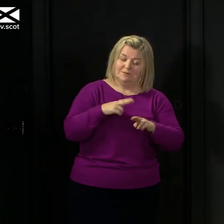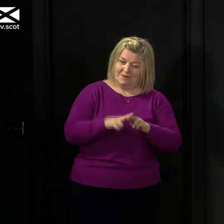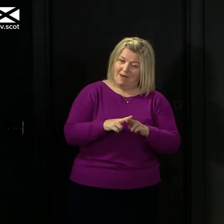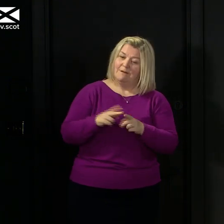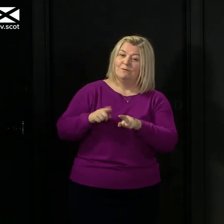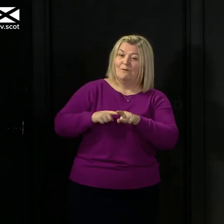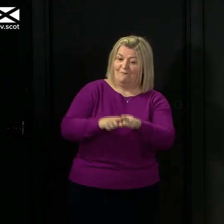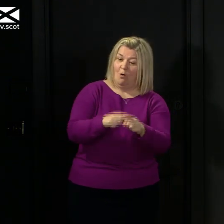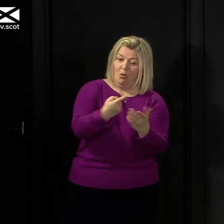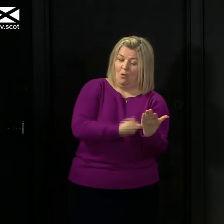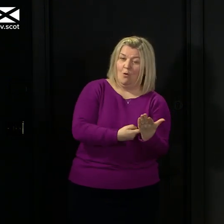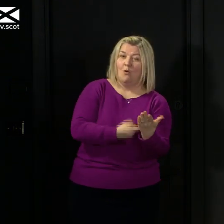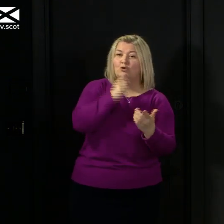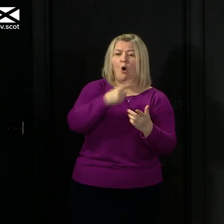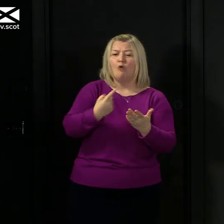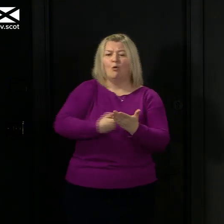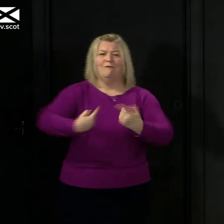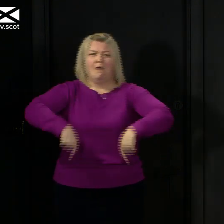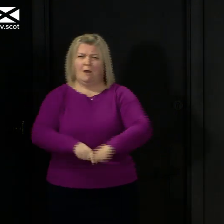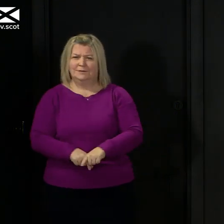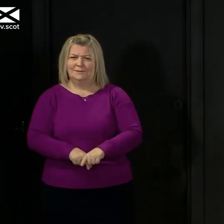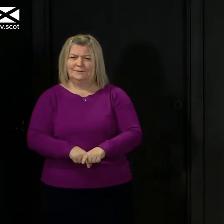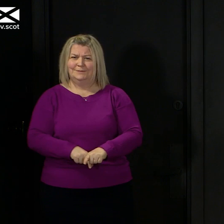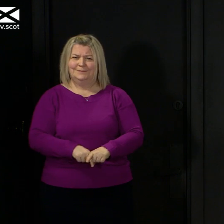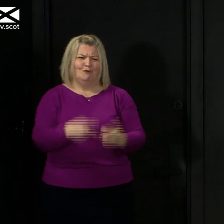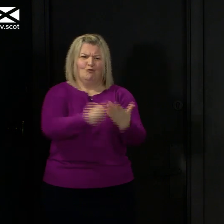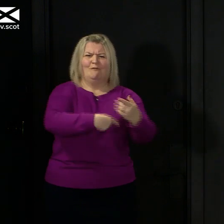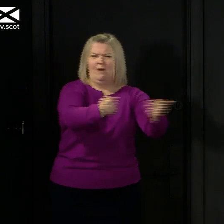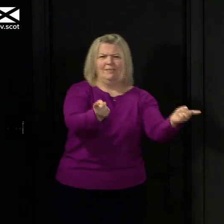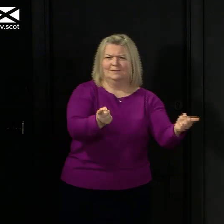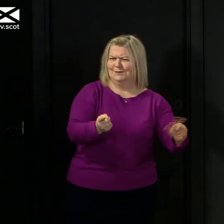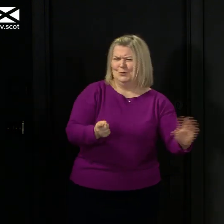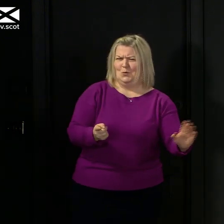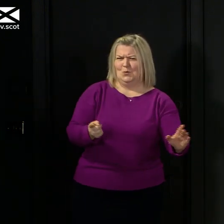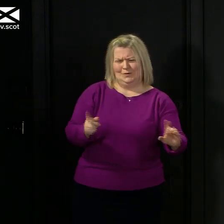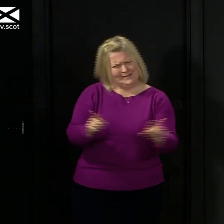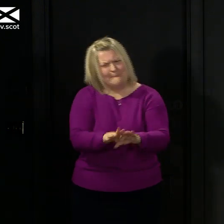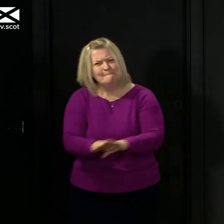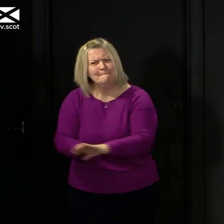for us and one rule for other people. It is vital that we all do the right thing. I'm